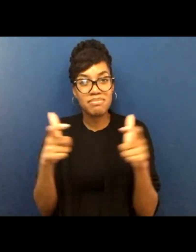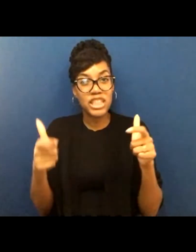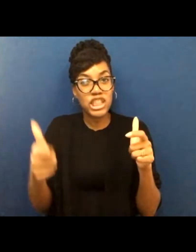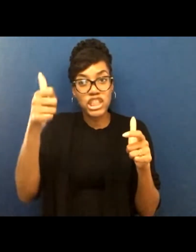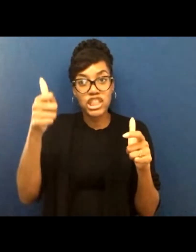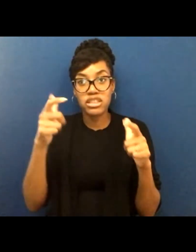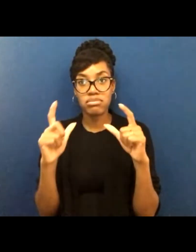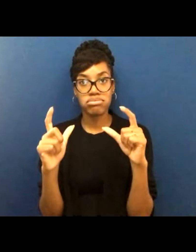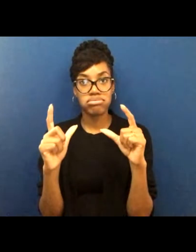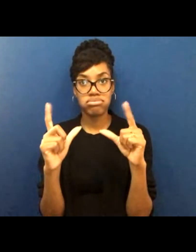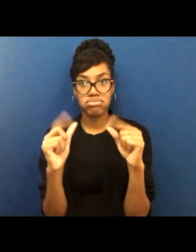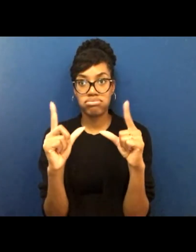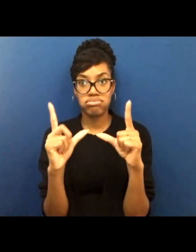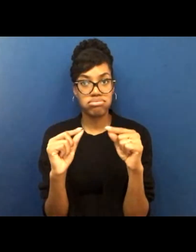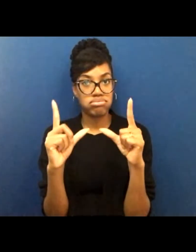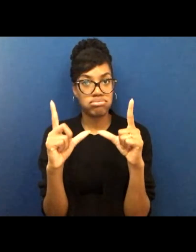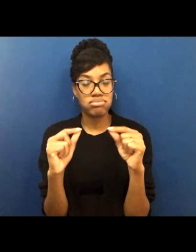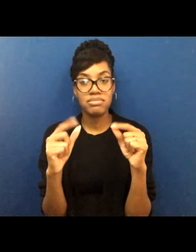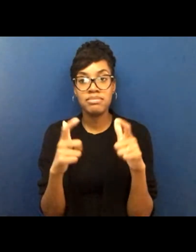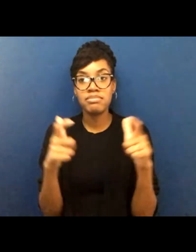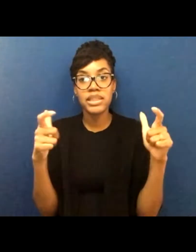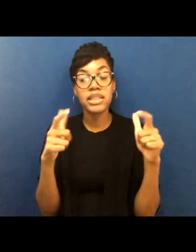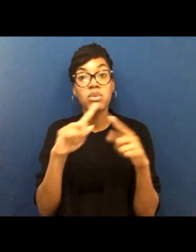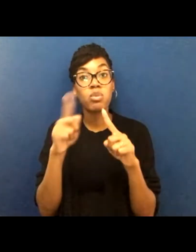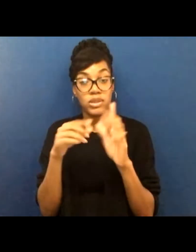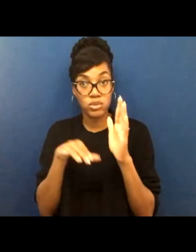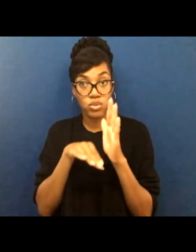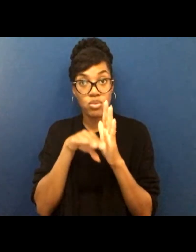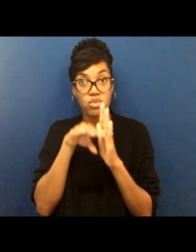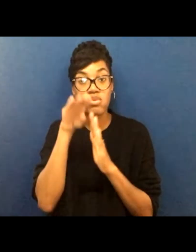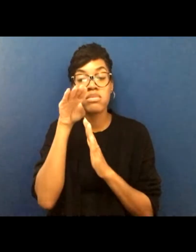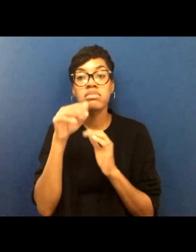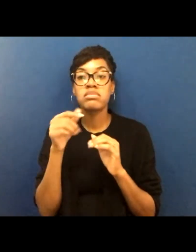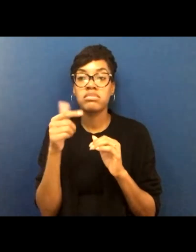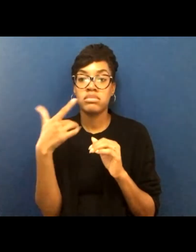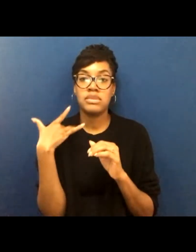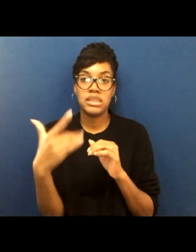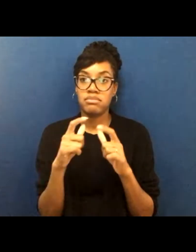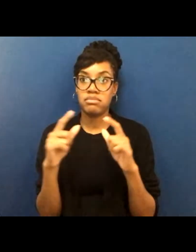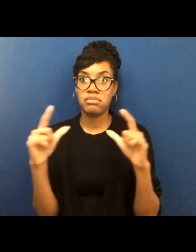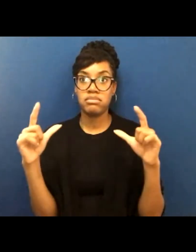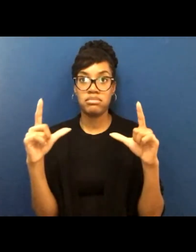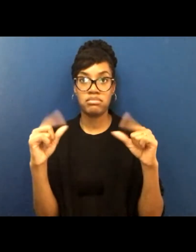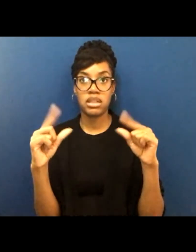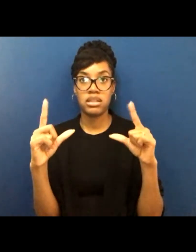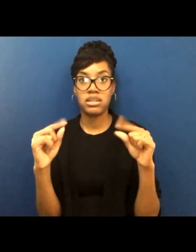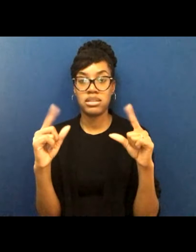Especially when the males get mature, they get really big. I'm sure that's not in all crab species, but in a lot of them. You can see, look at him,